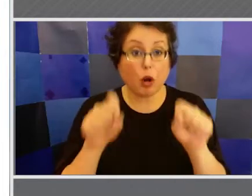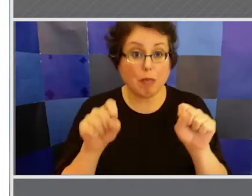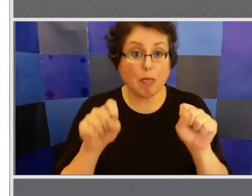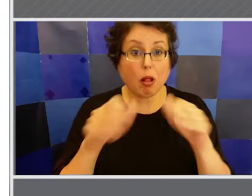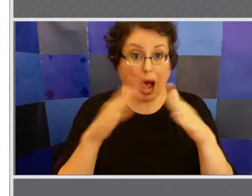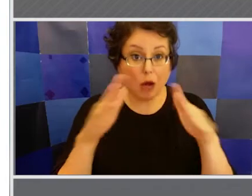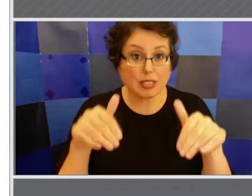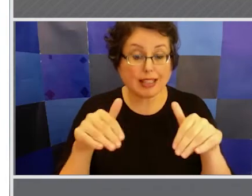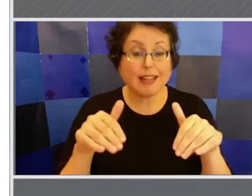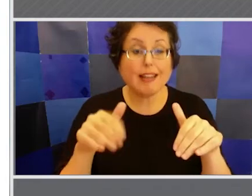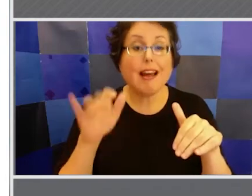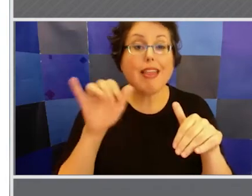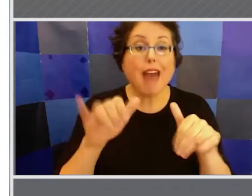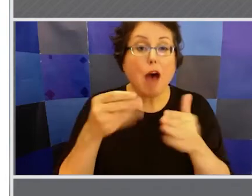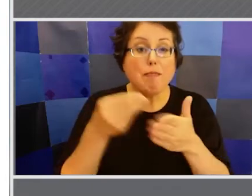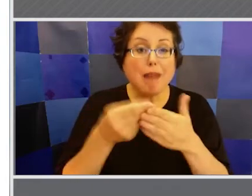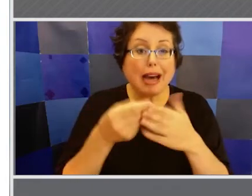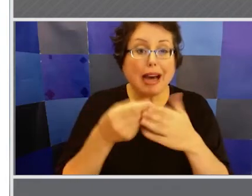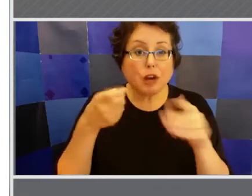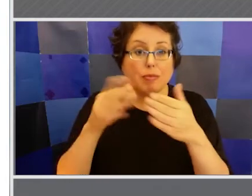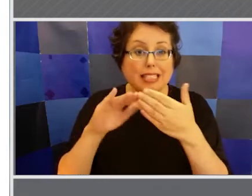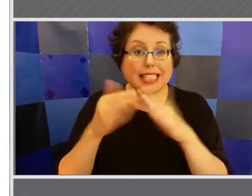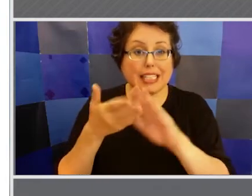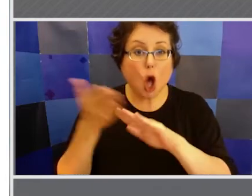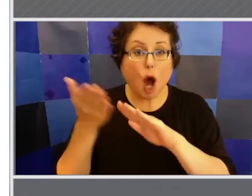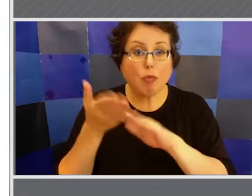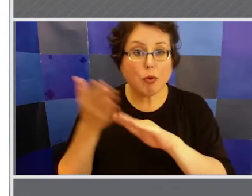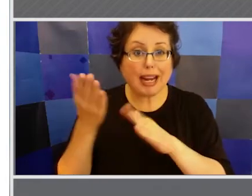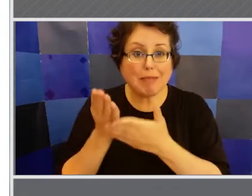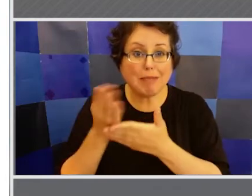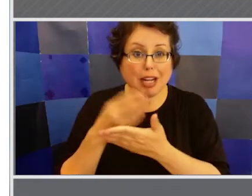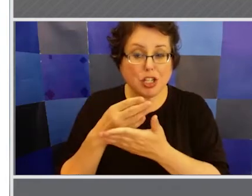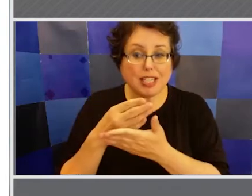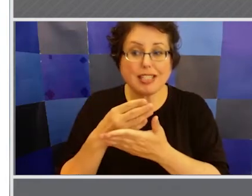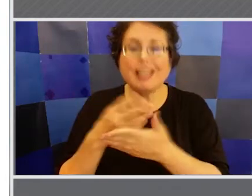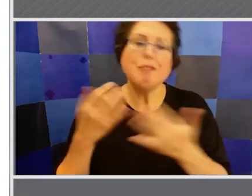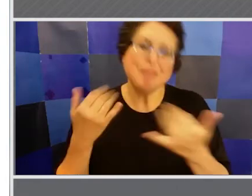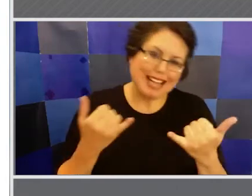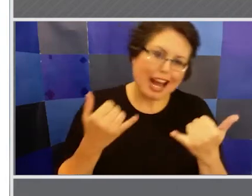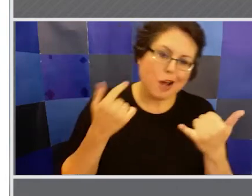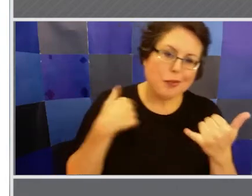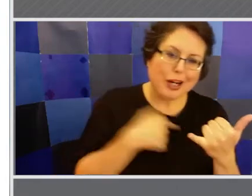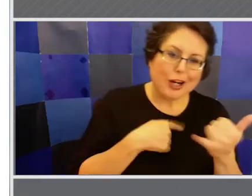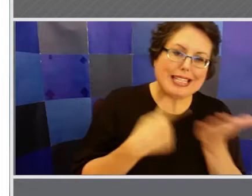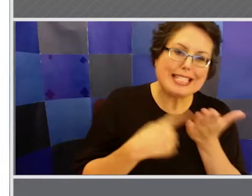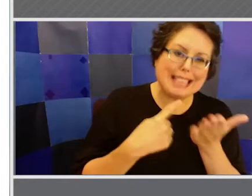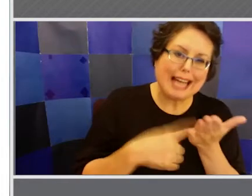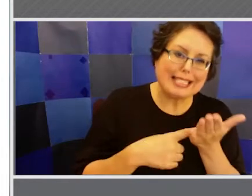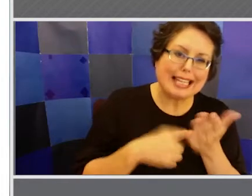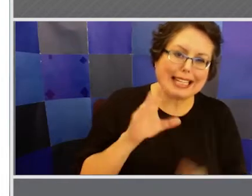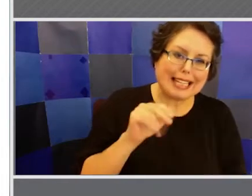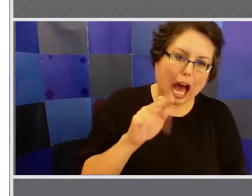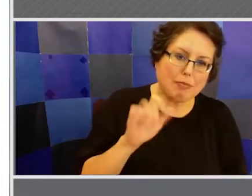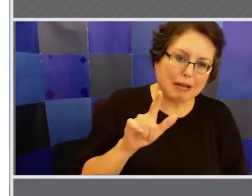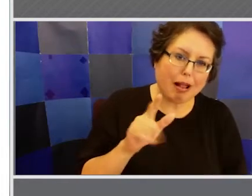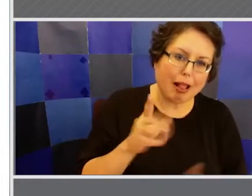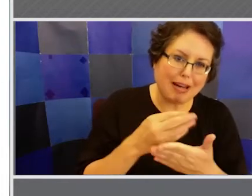of the city or operating budget, whereas tonight we're here to talk about the capital budget.